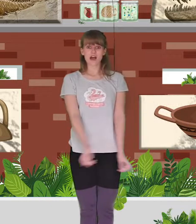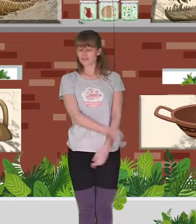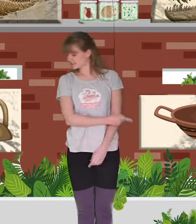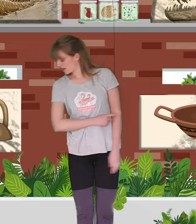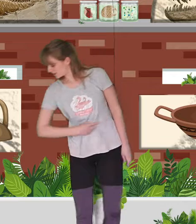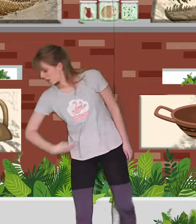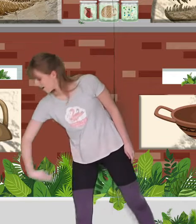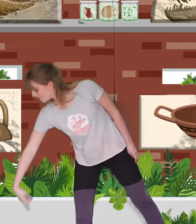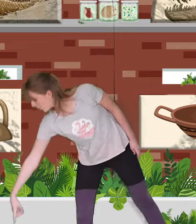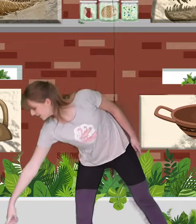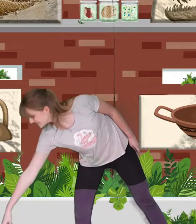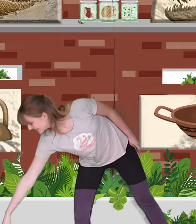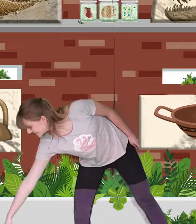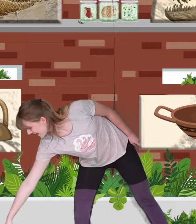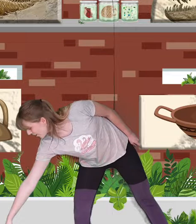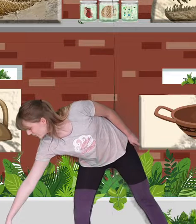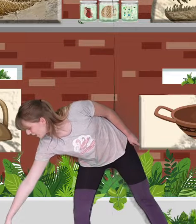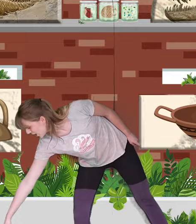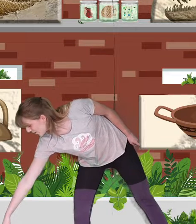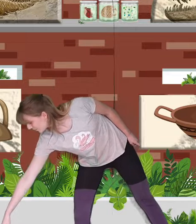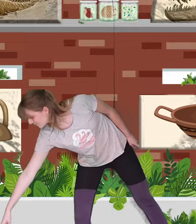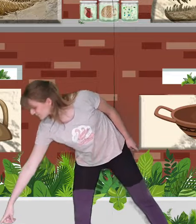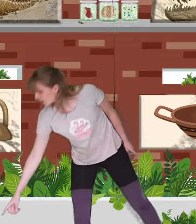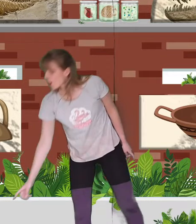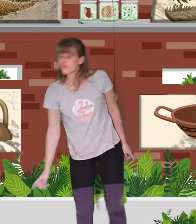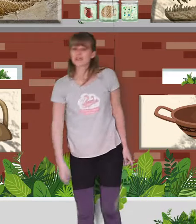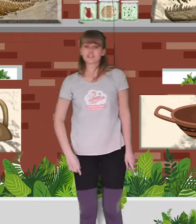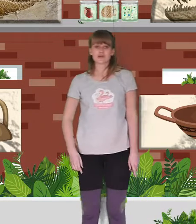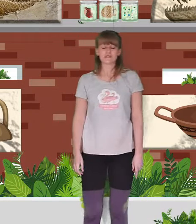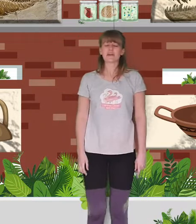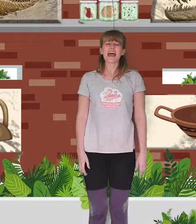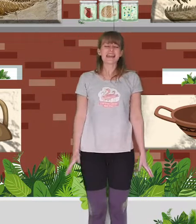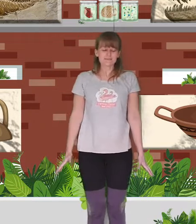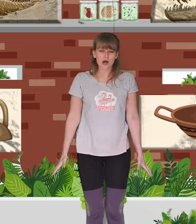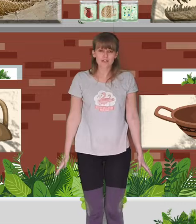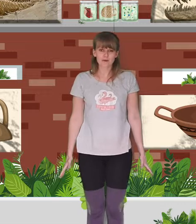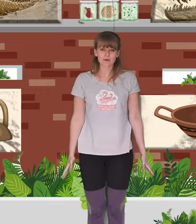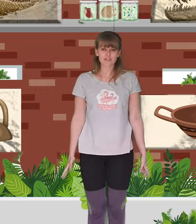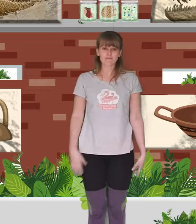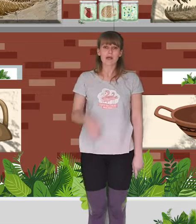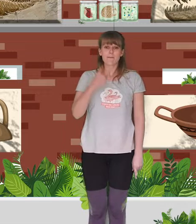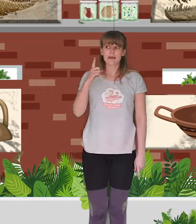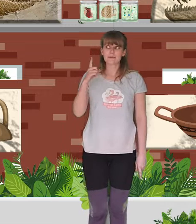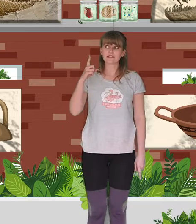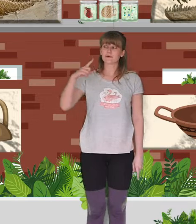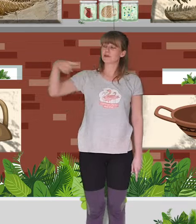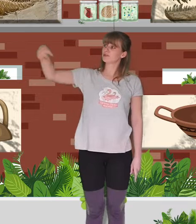other side, pointing down low. We can do this with any part of our body maybe someone can use